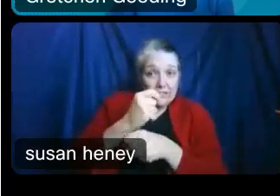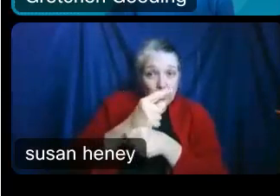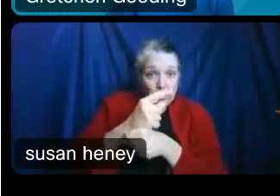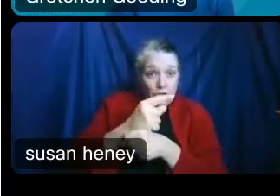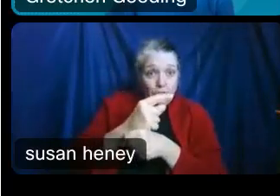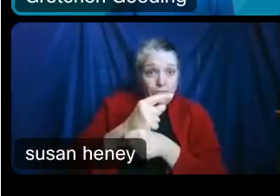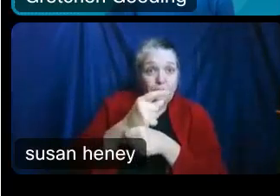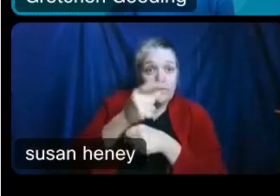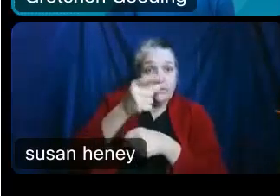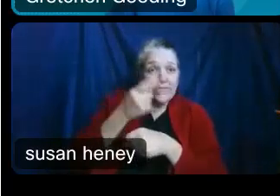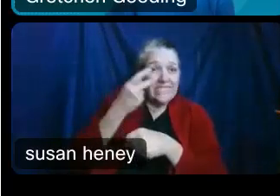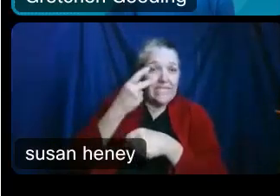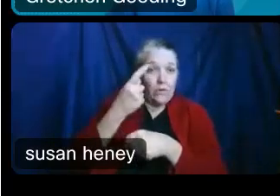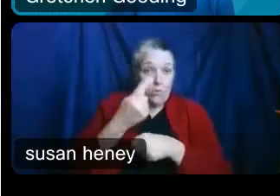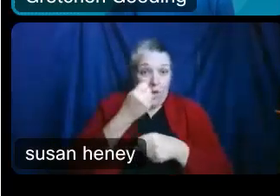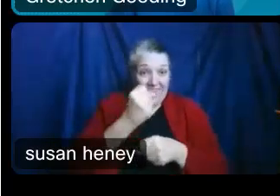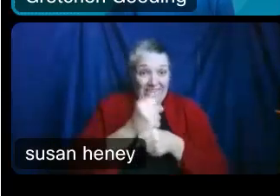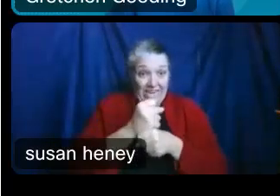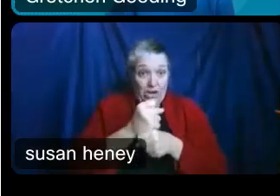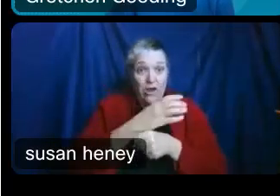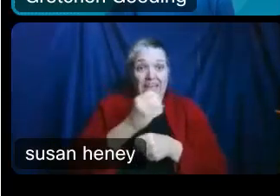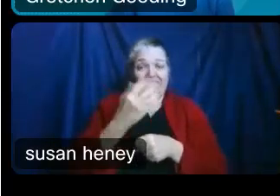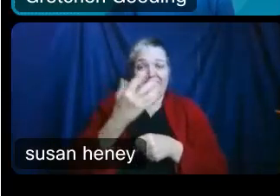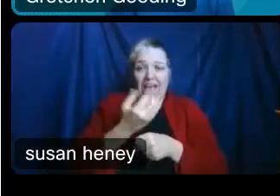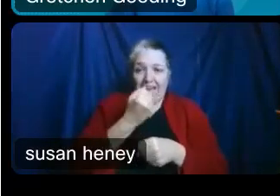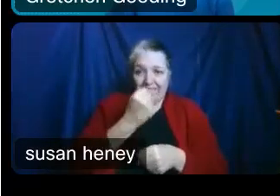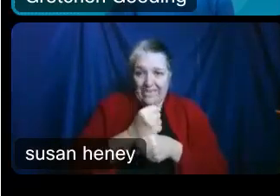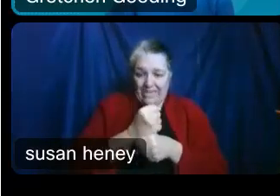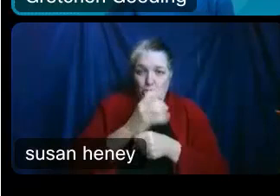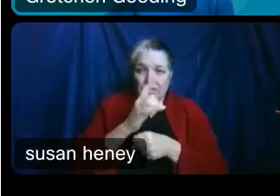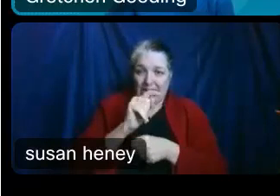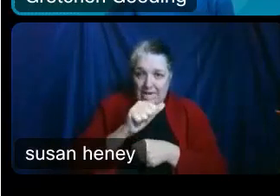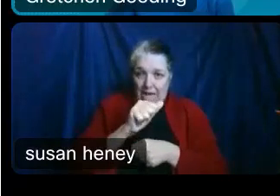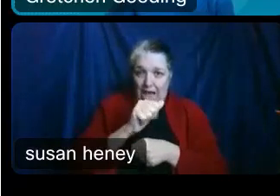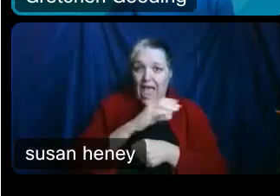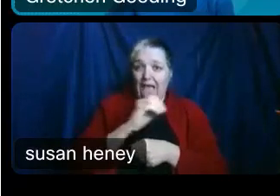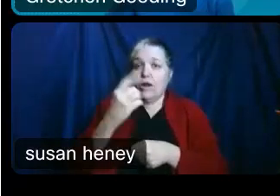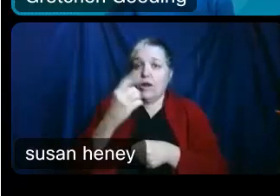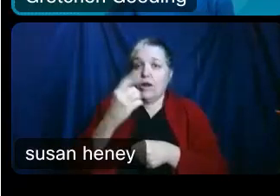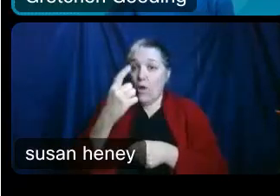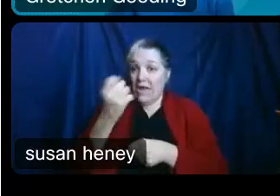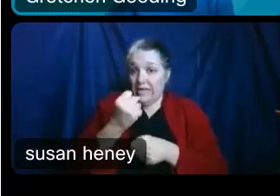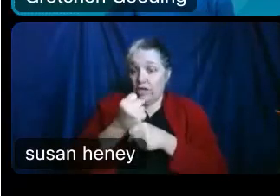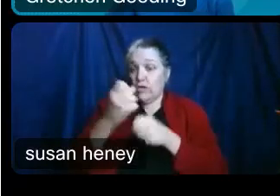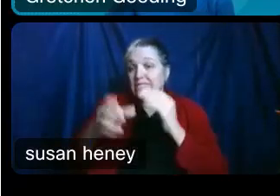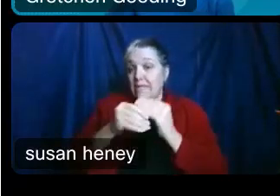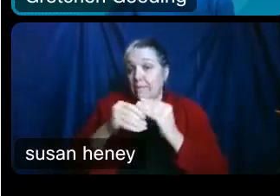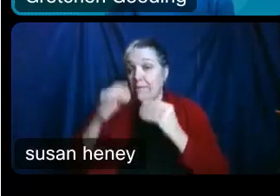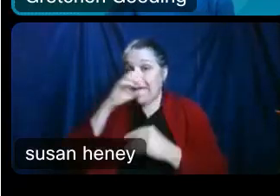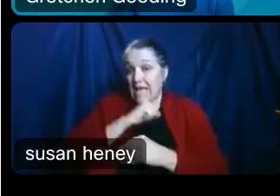and 5-year period data sets as well as one-year supplemental estimates. The ACS was fully